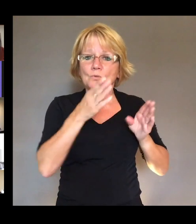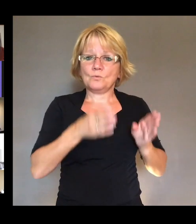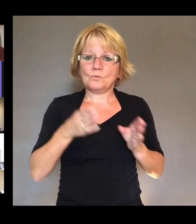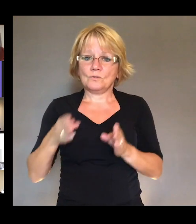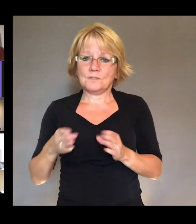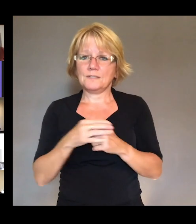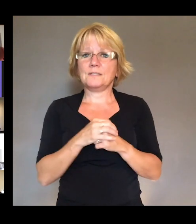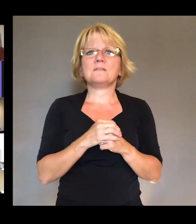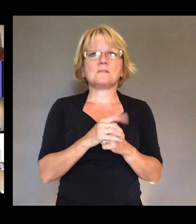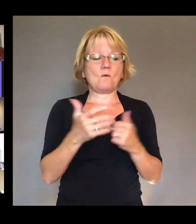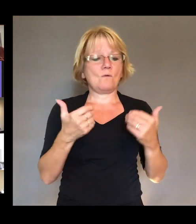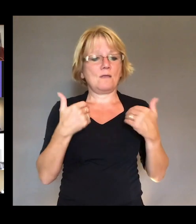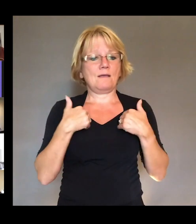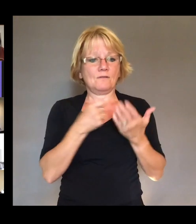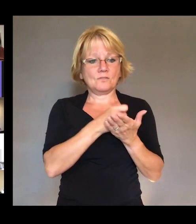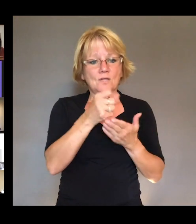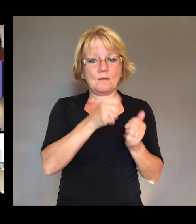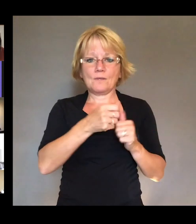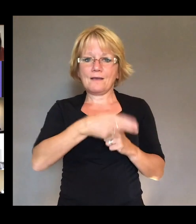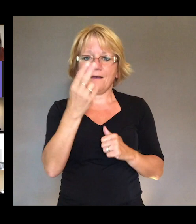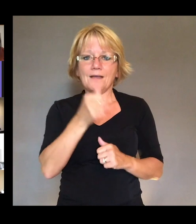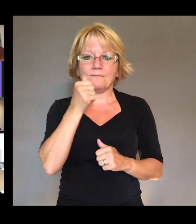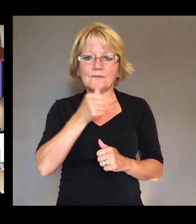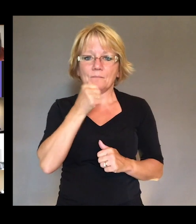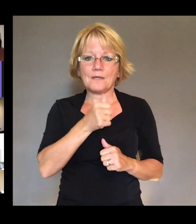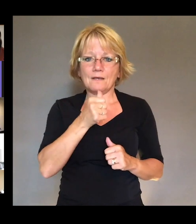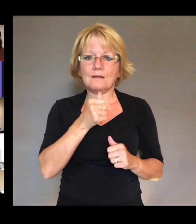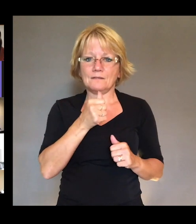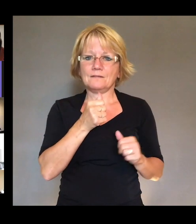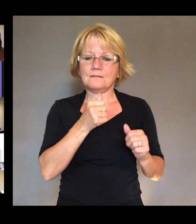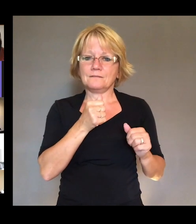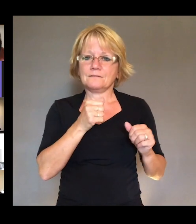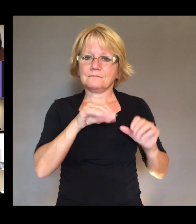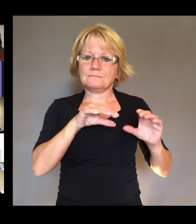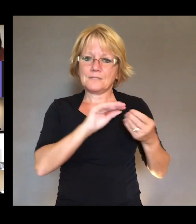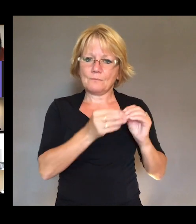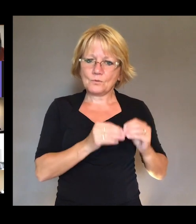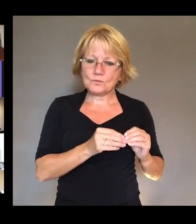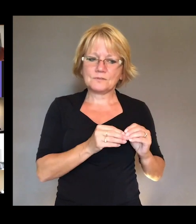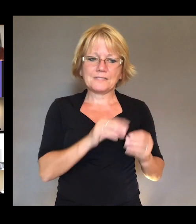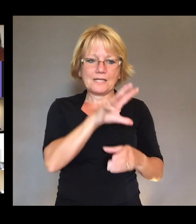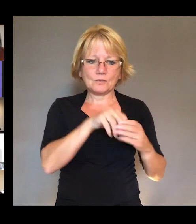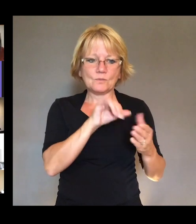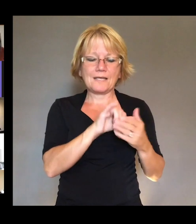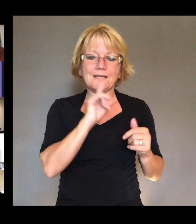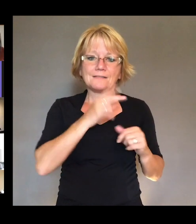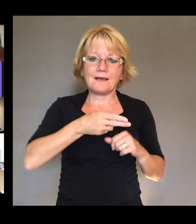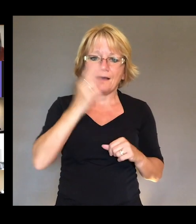And so we have a shop that has a high female population and included in that female population